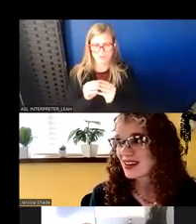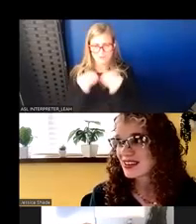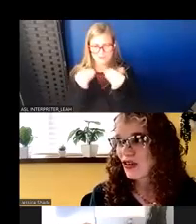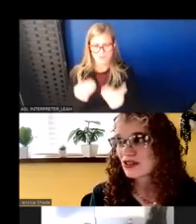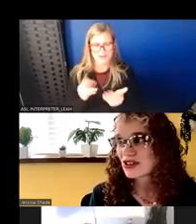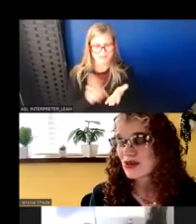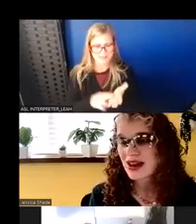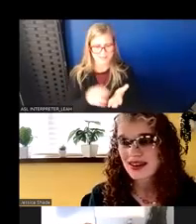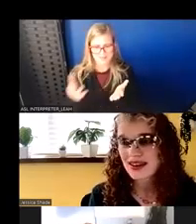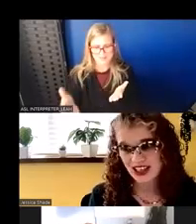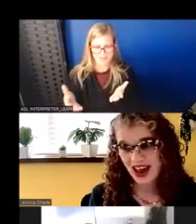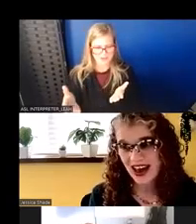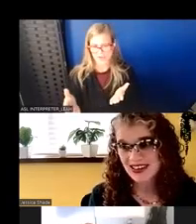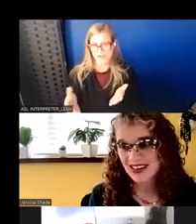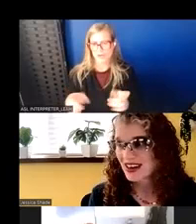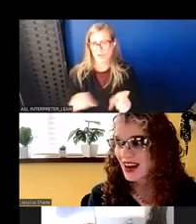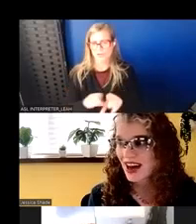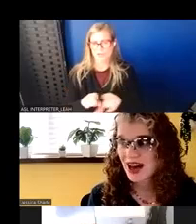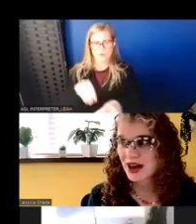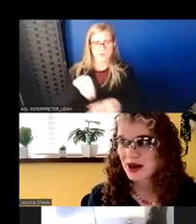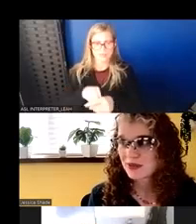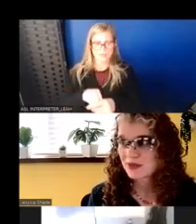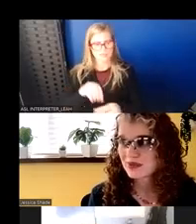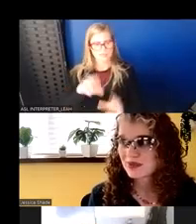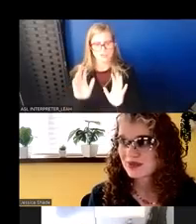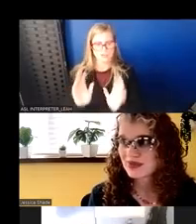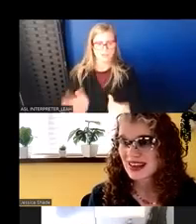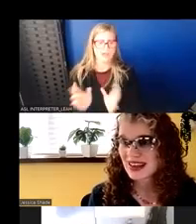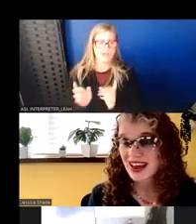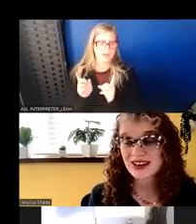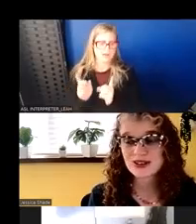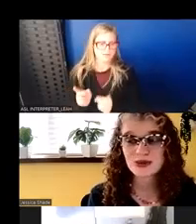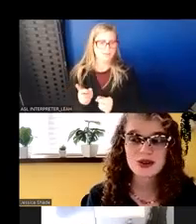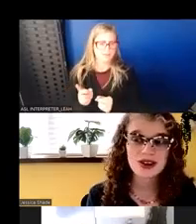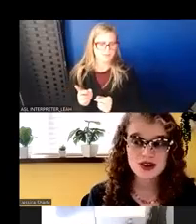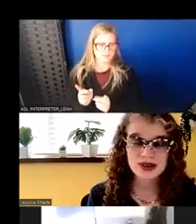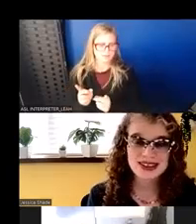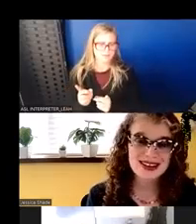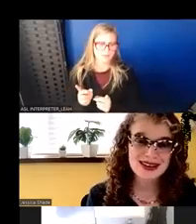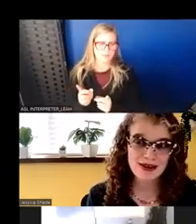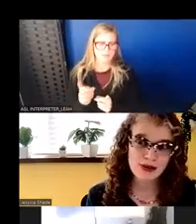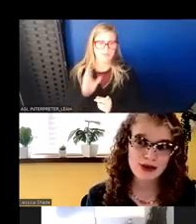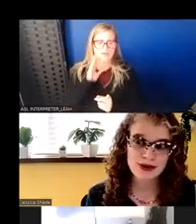It's also in the chat and we'll also be sending everyone who